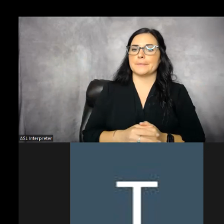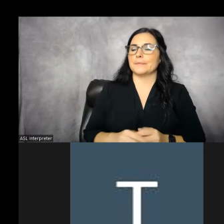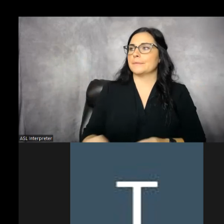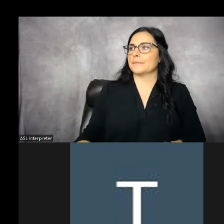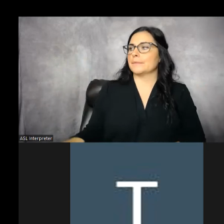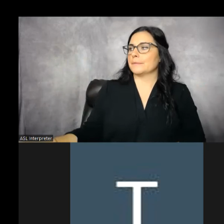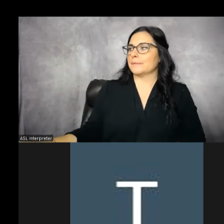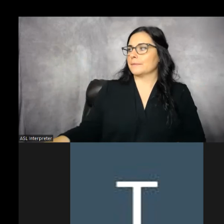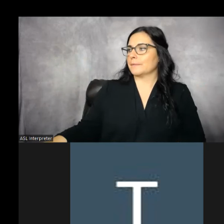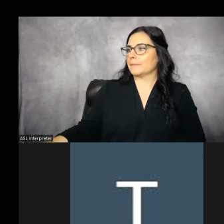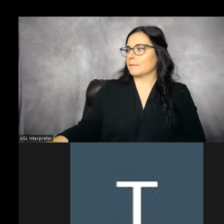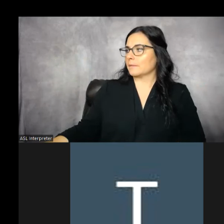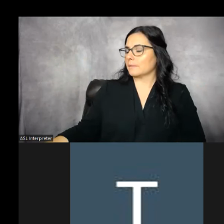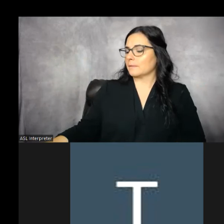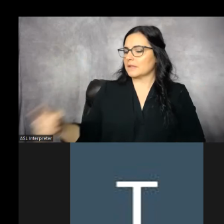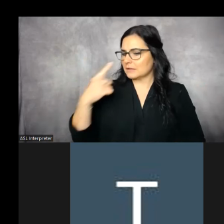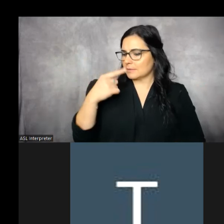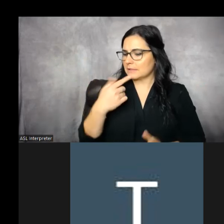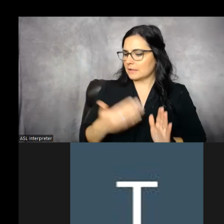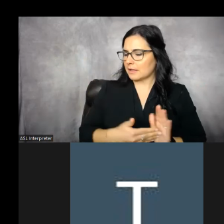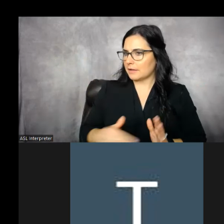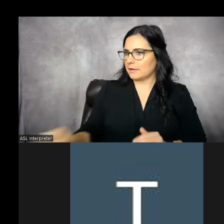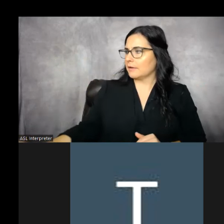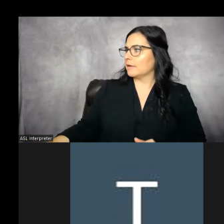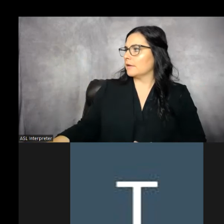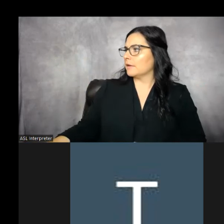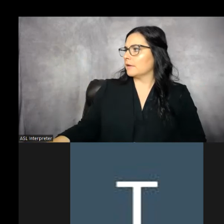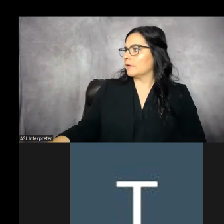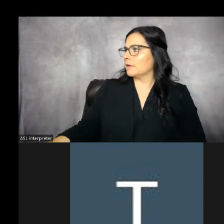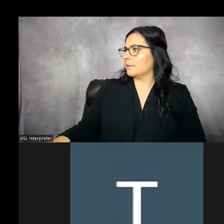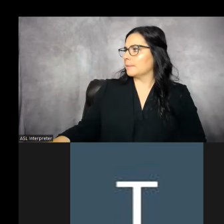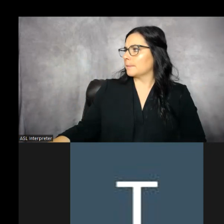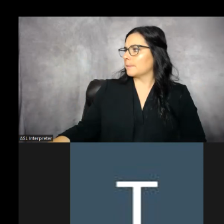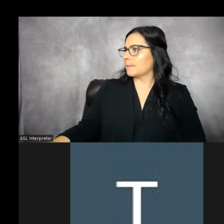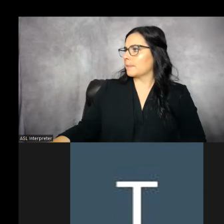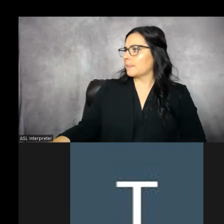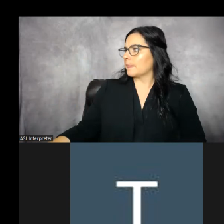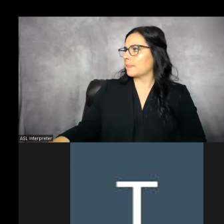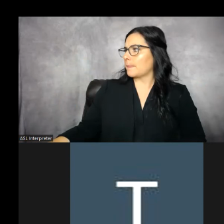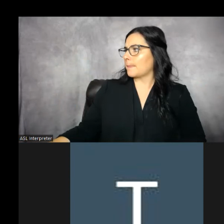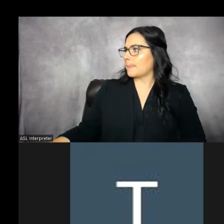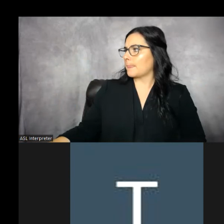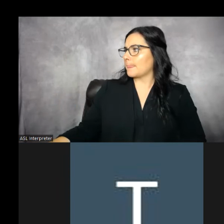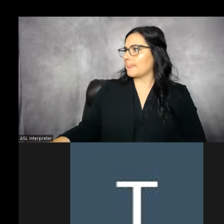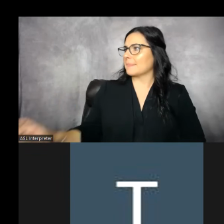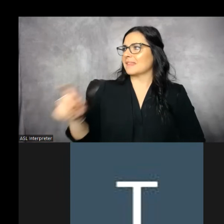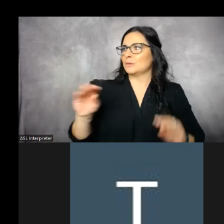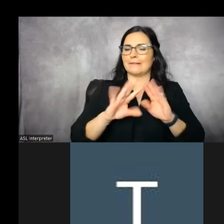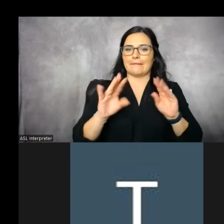Say that again. Would a -- Jason, if you want to kind of clarify. Yeah. Excuse me.